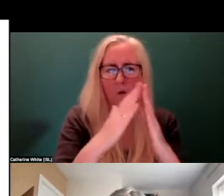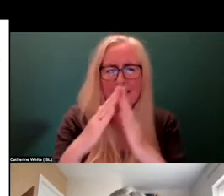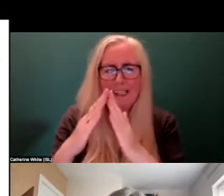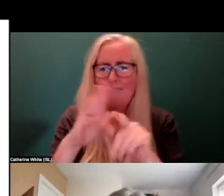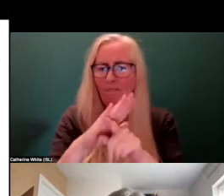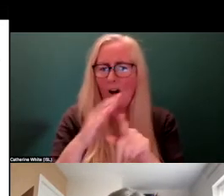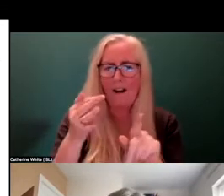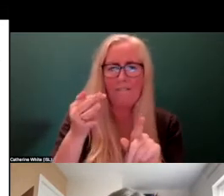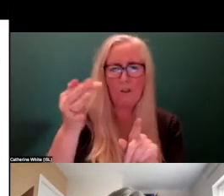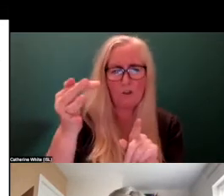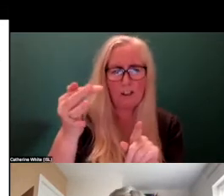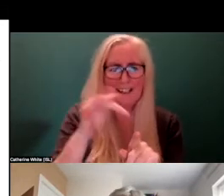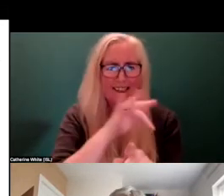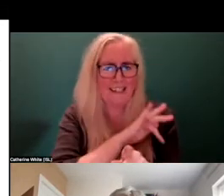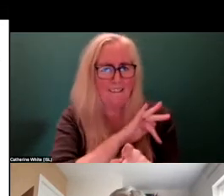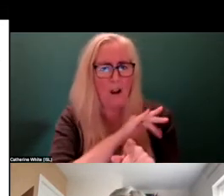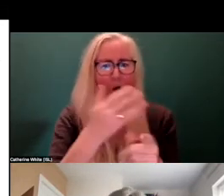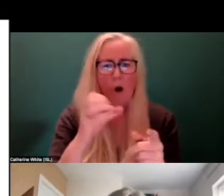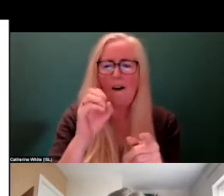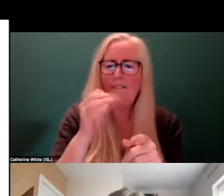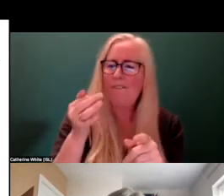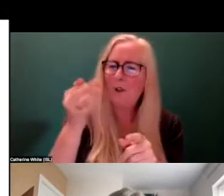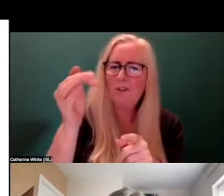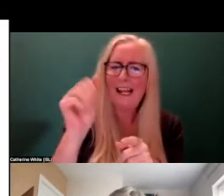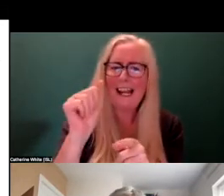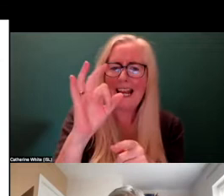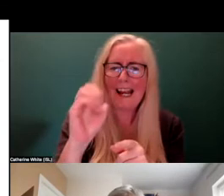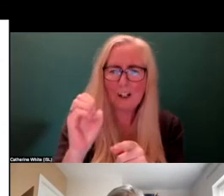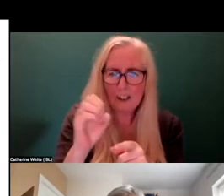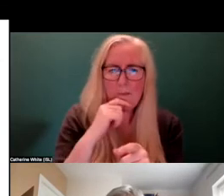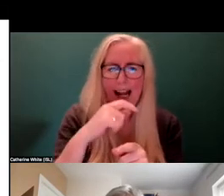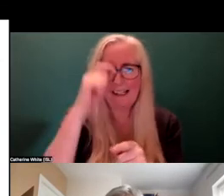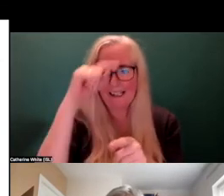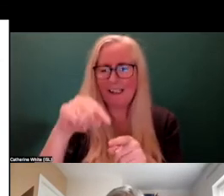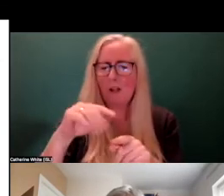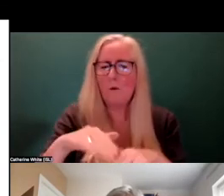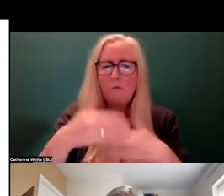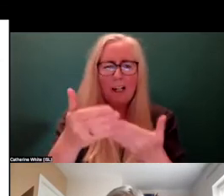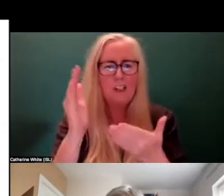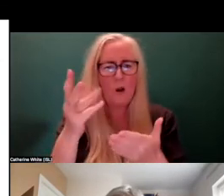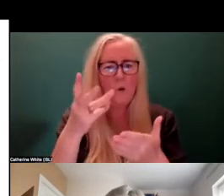or future ageing, I think the presentation will focus really on the interplay between